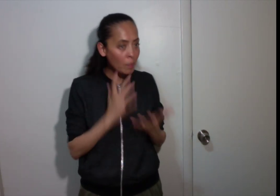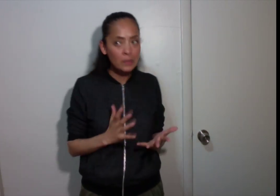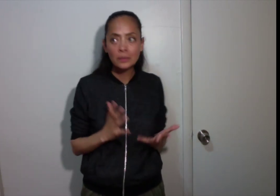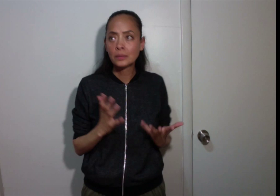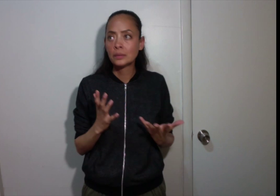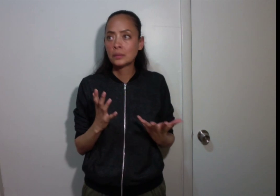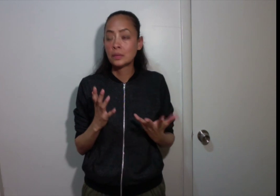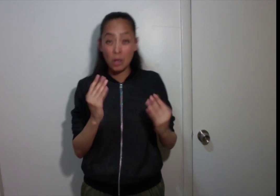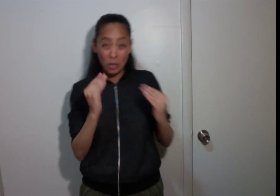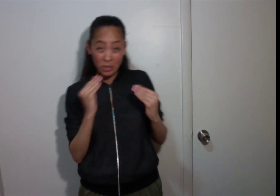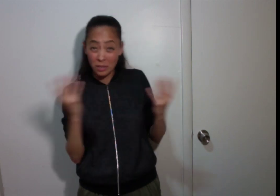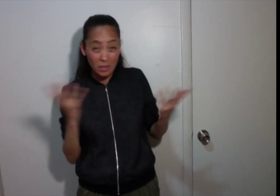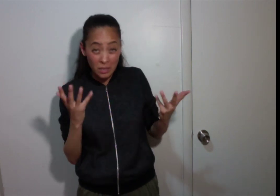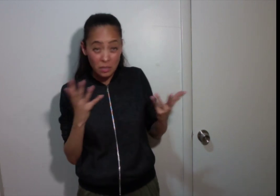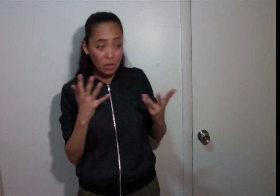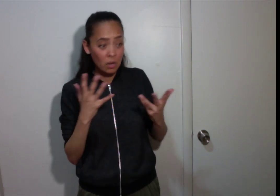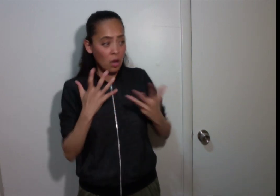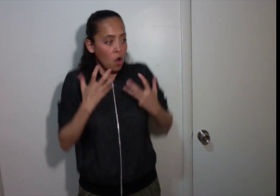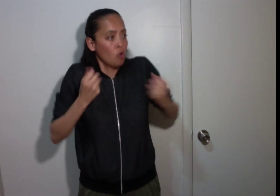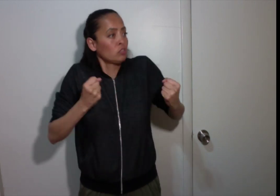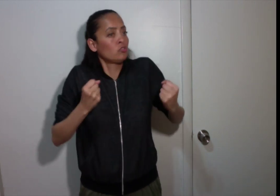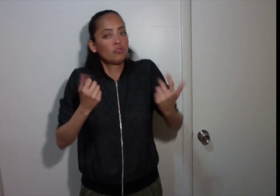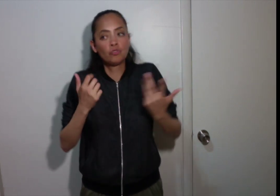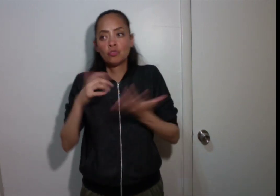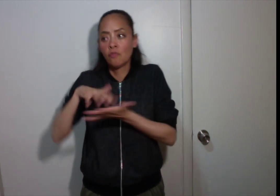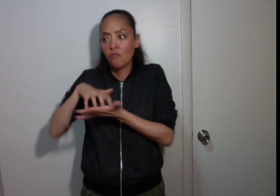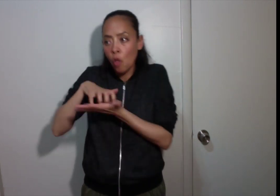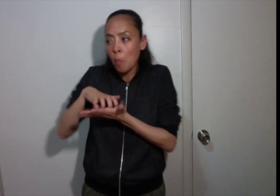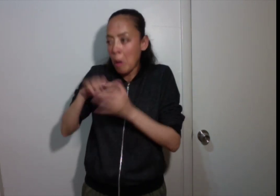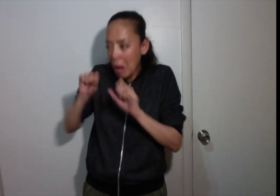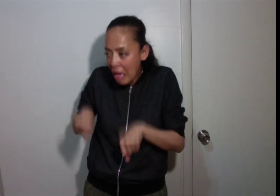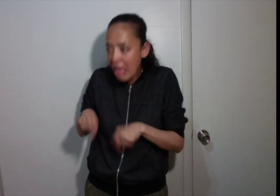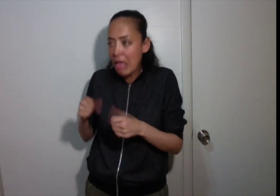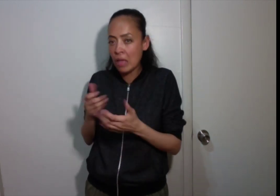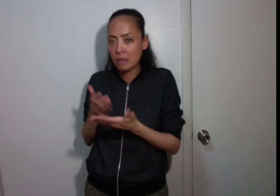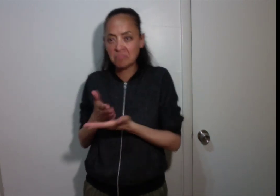to my therapist who taught me to find courage in vulnerability,